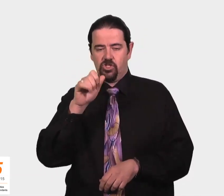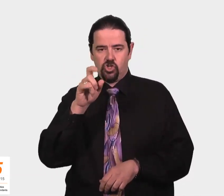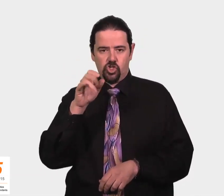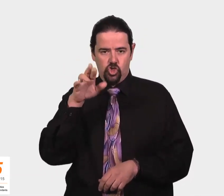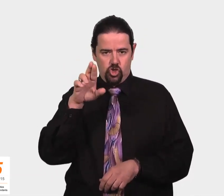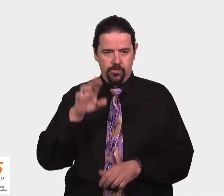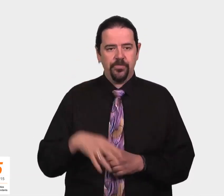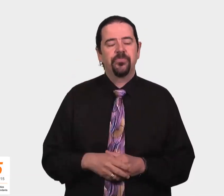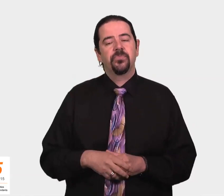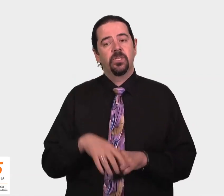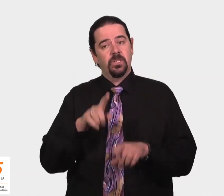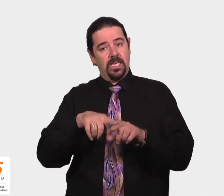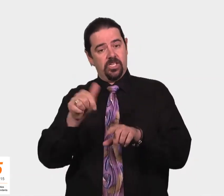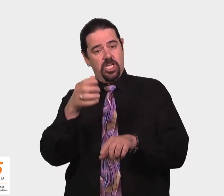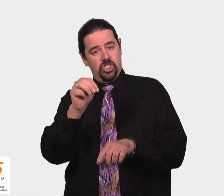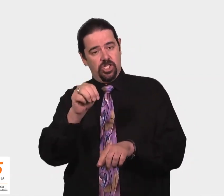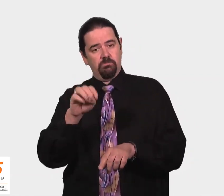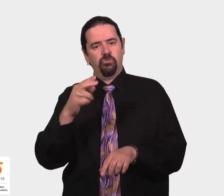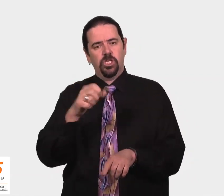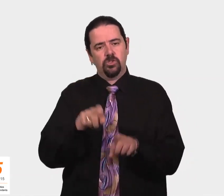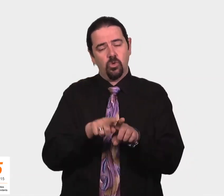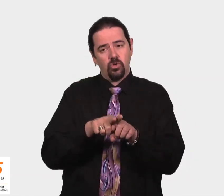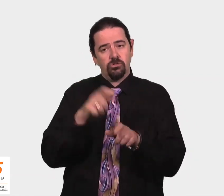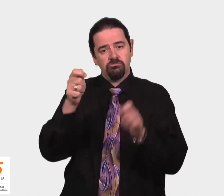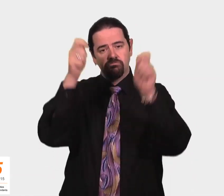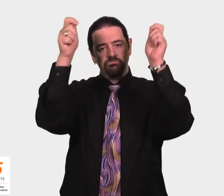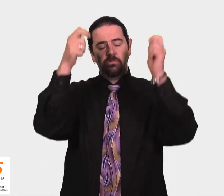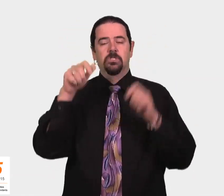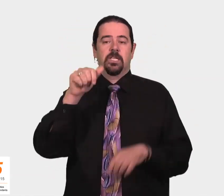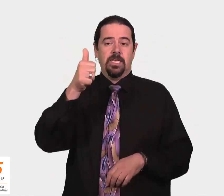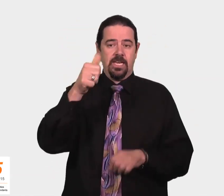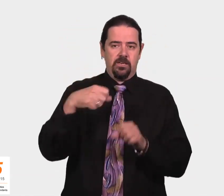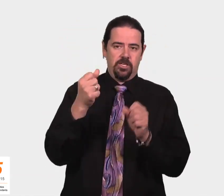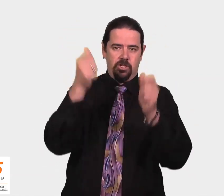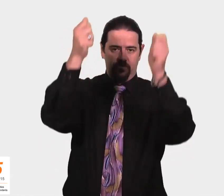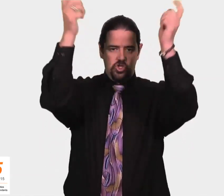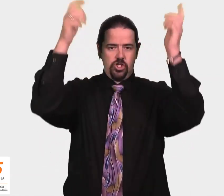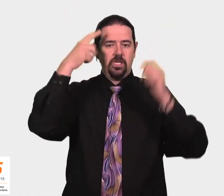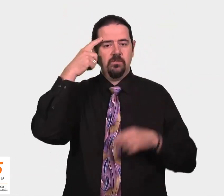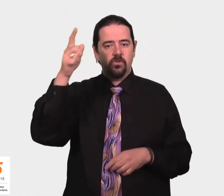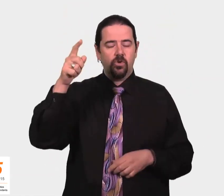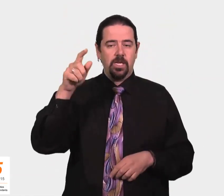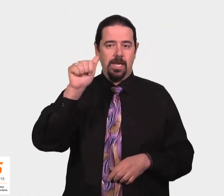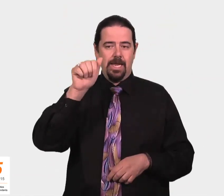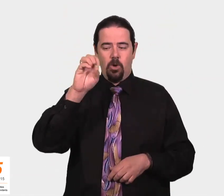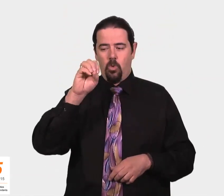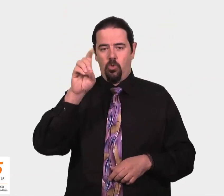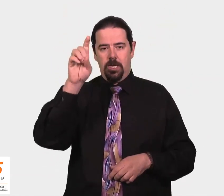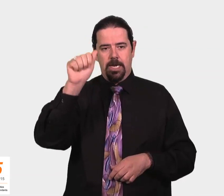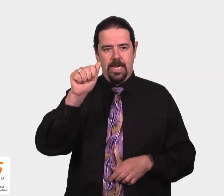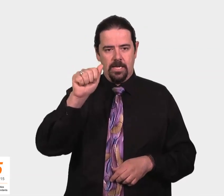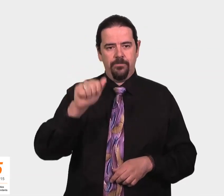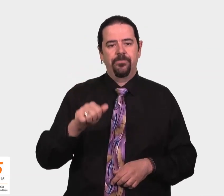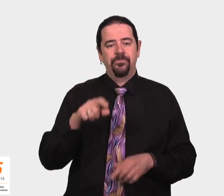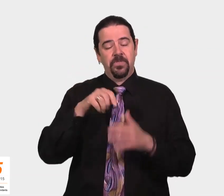At the AGM, CHS also celebrated the 10th anniversary of the AODA –